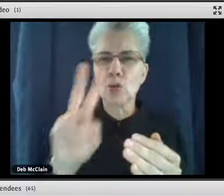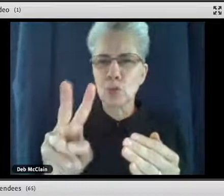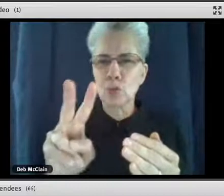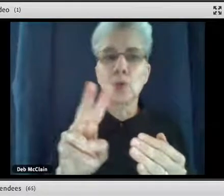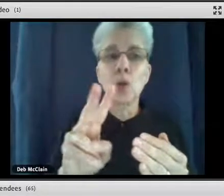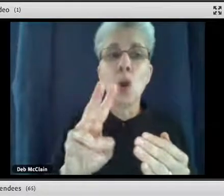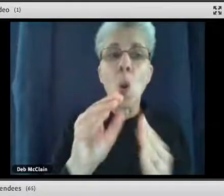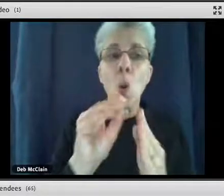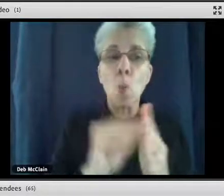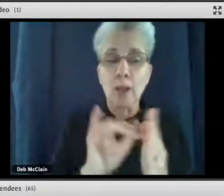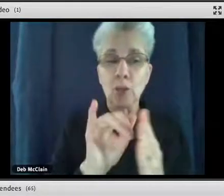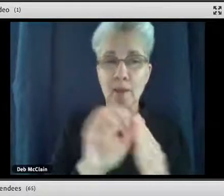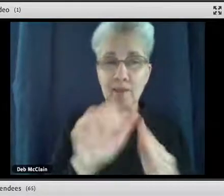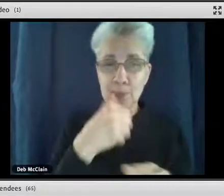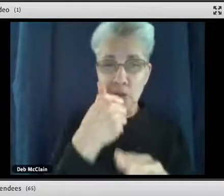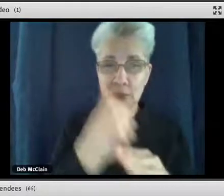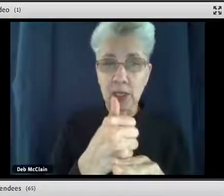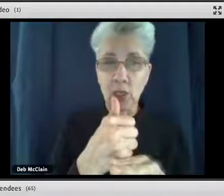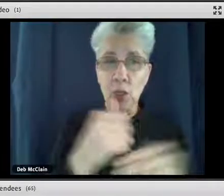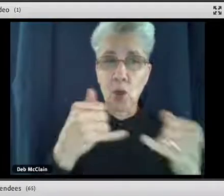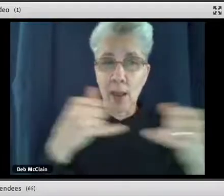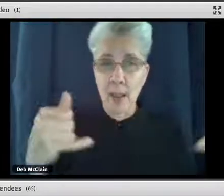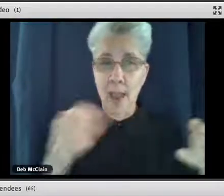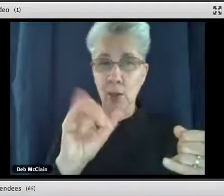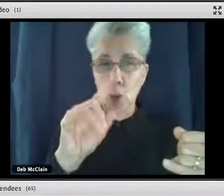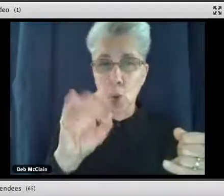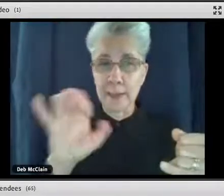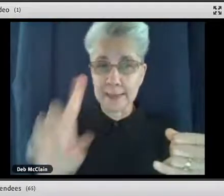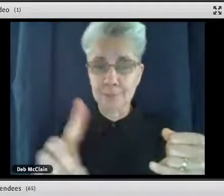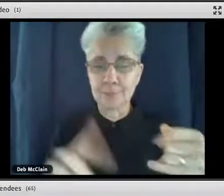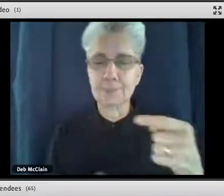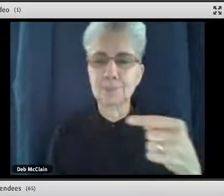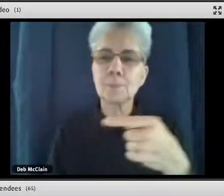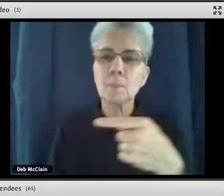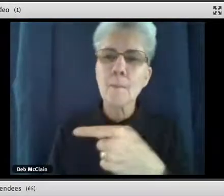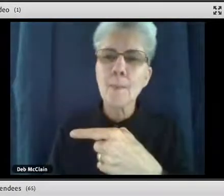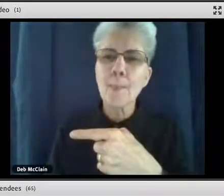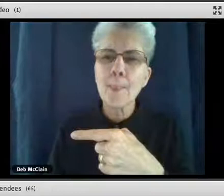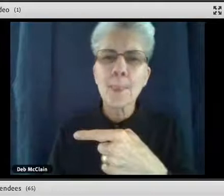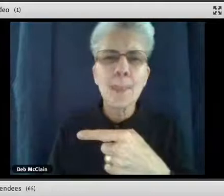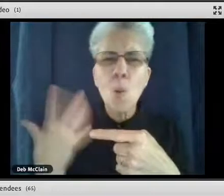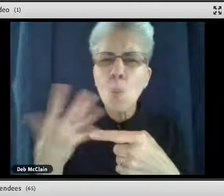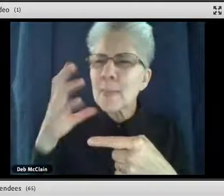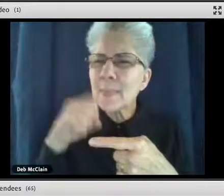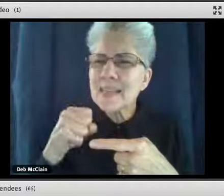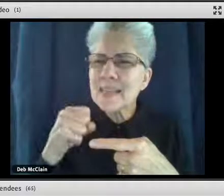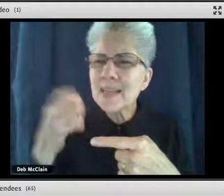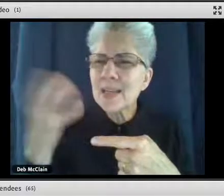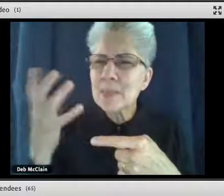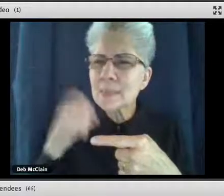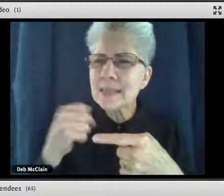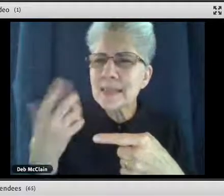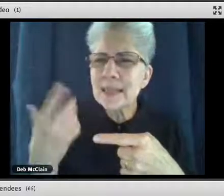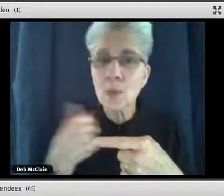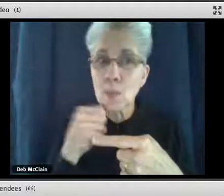an AACR 2 record if you have this particular fixed field coded. This is AACR 2, but what's missing?